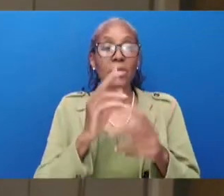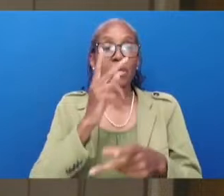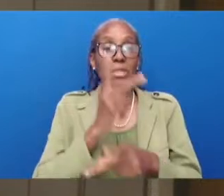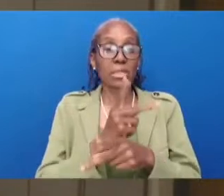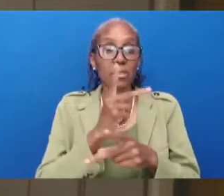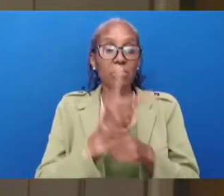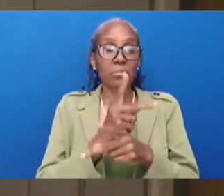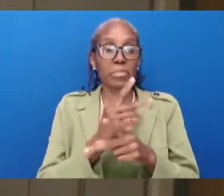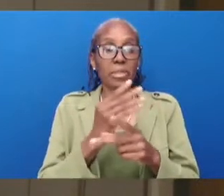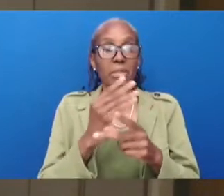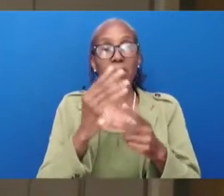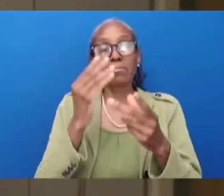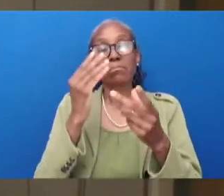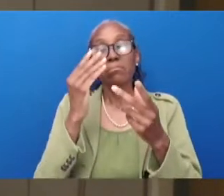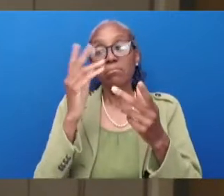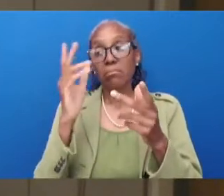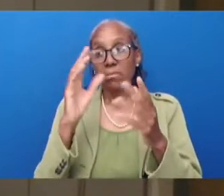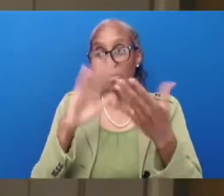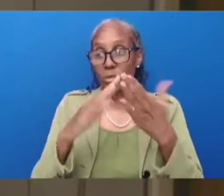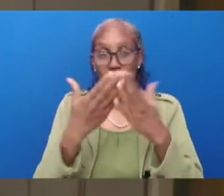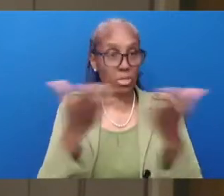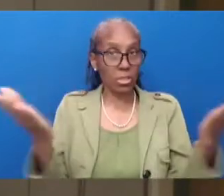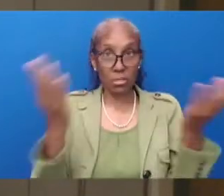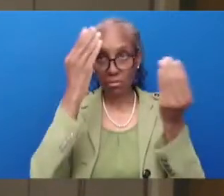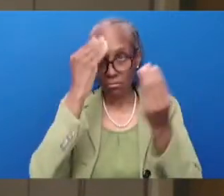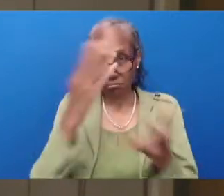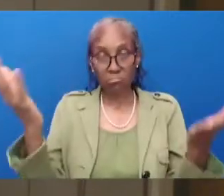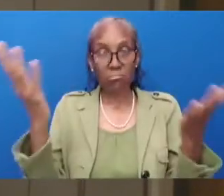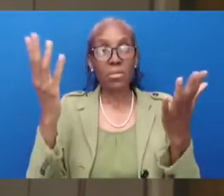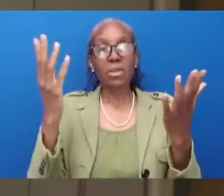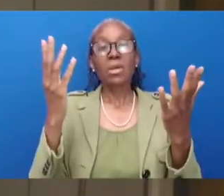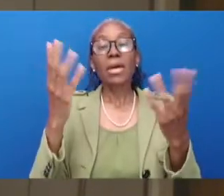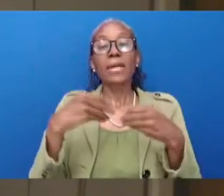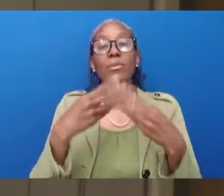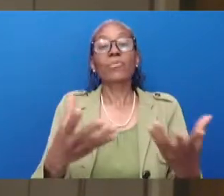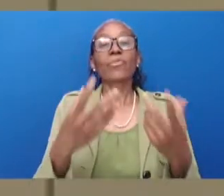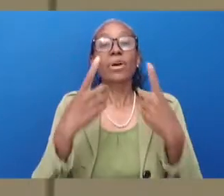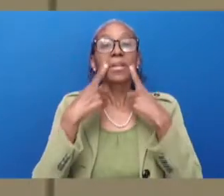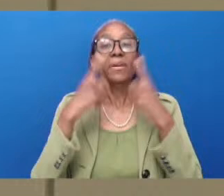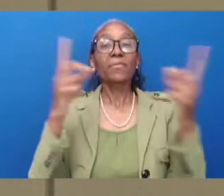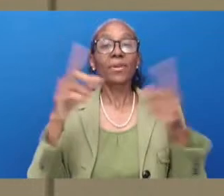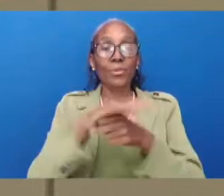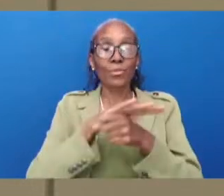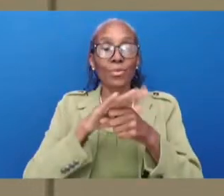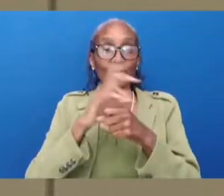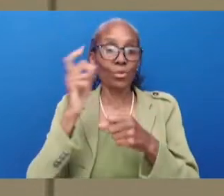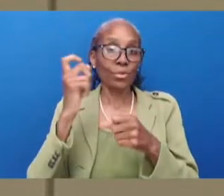THE ROLE TO THE CLERK TO THE COUNTY COMMISSIONERS IS CRUCIAL